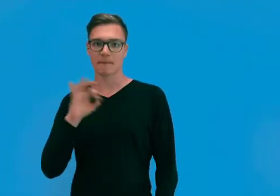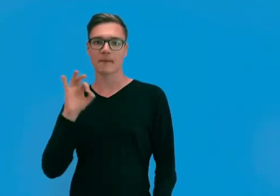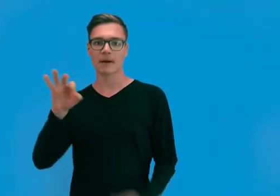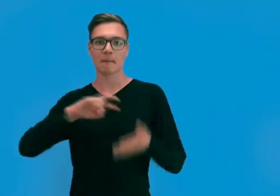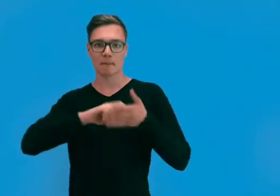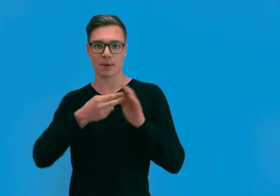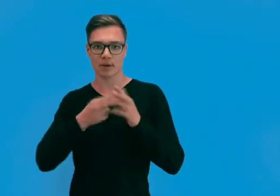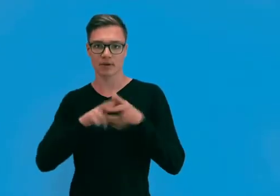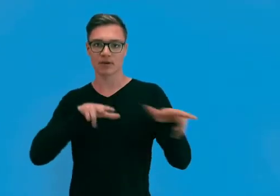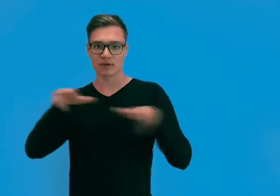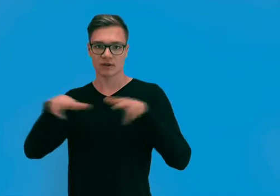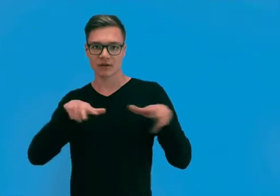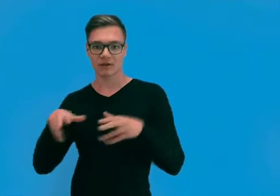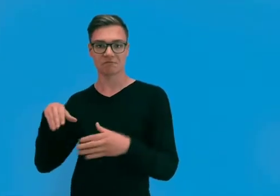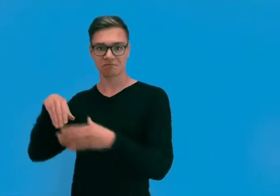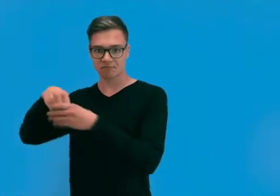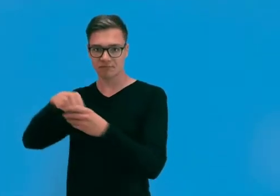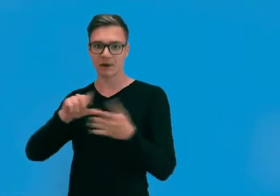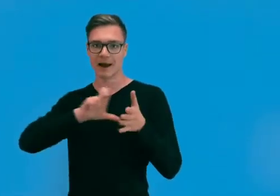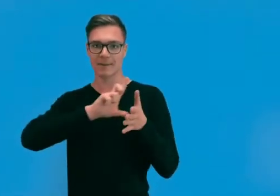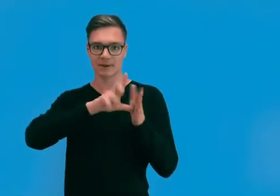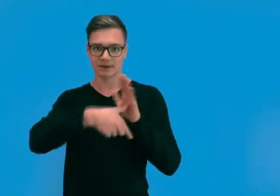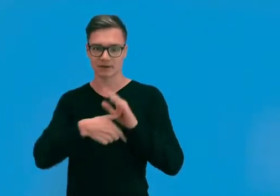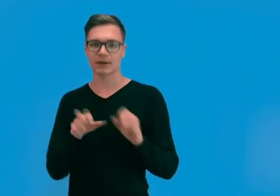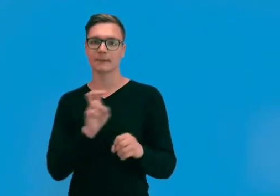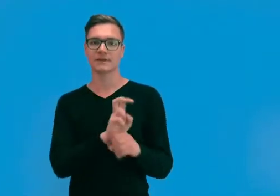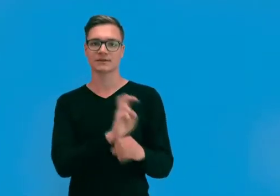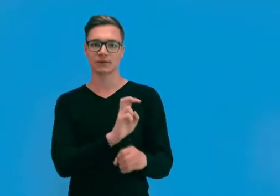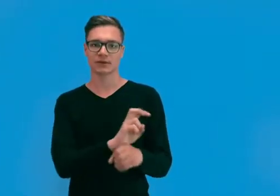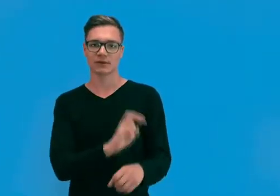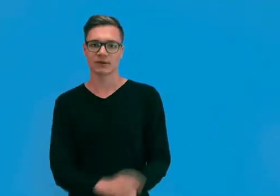towards politics and administration for the district.